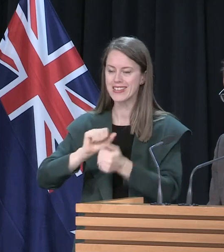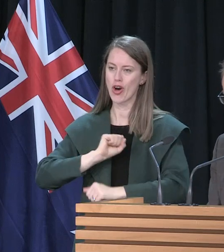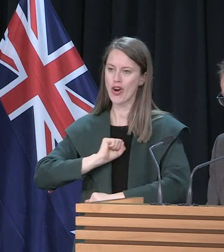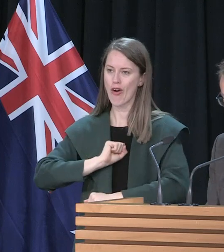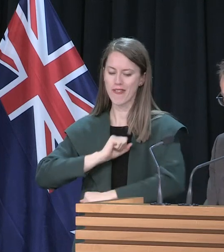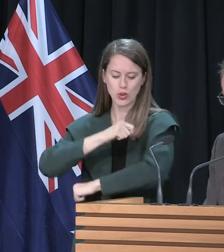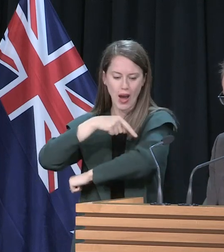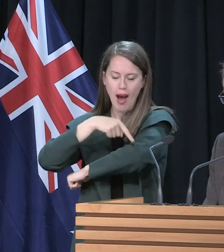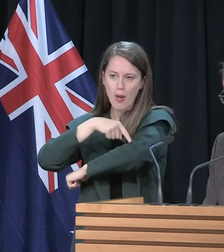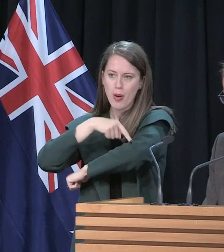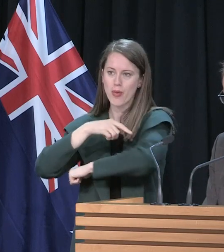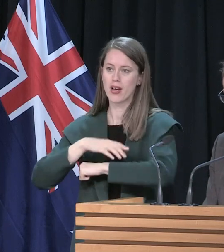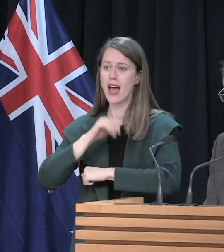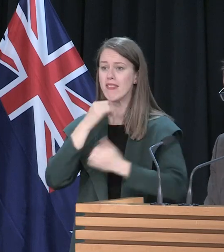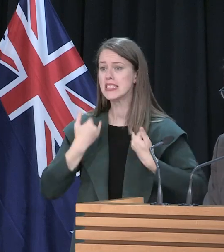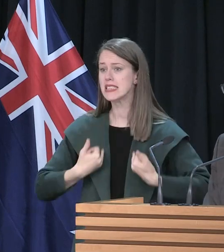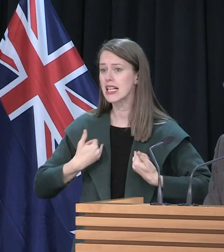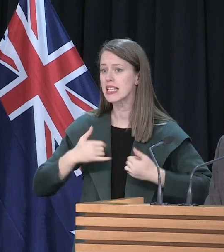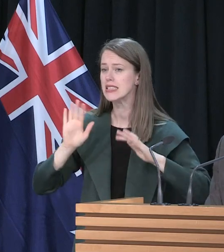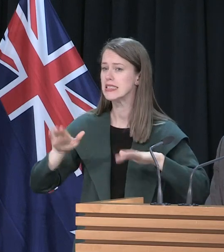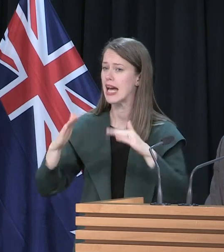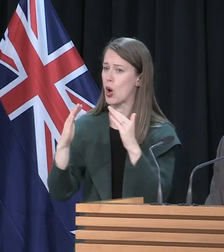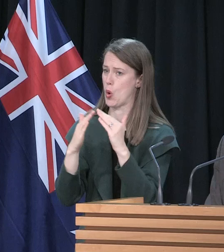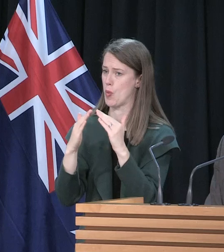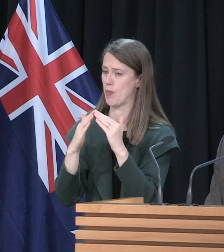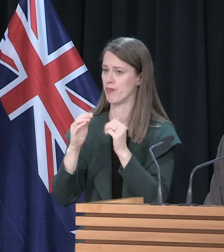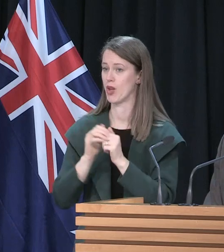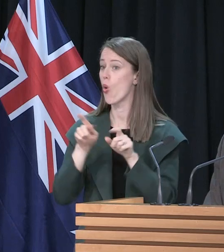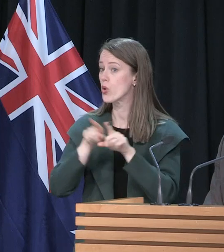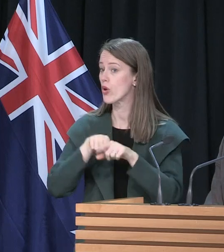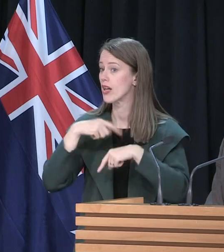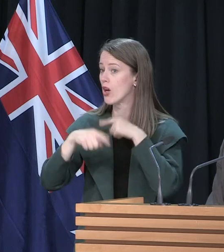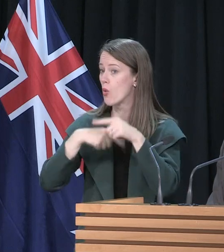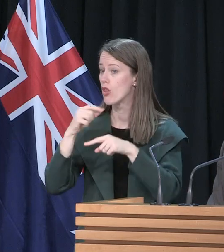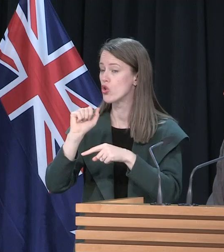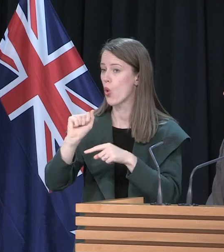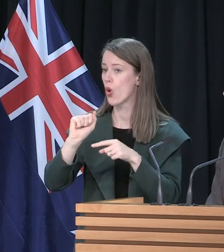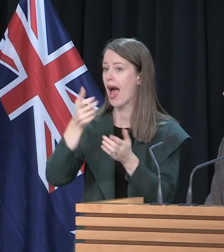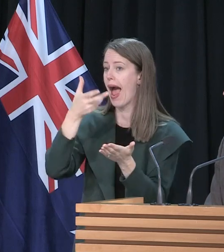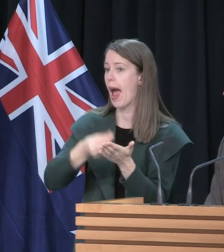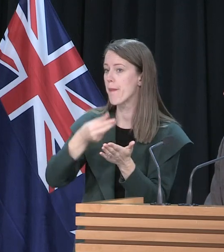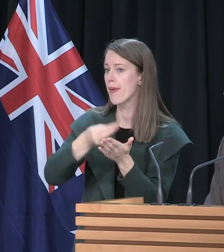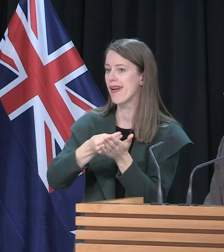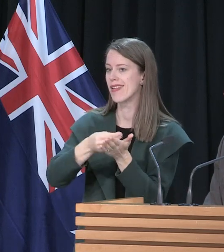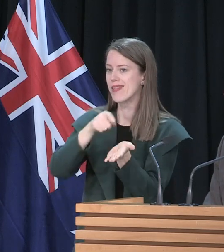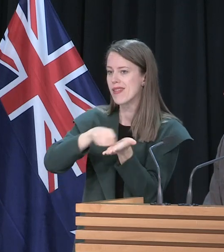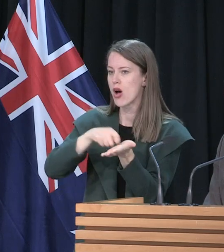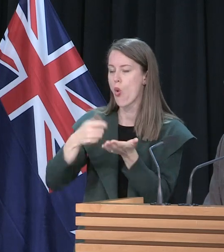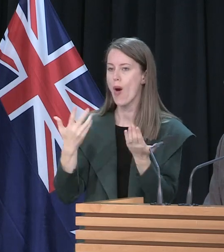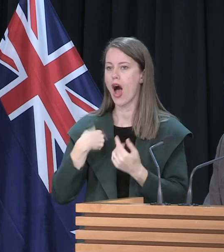that by washing our hands, coughing or sneezing into our elbows, staying at home if we are unwell, and, of course,